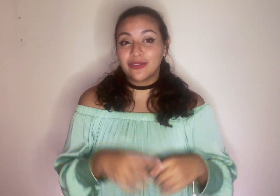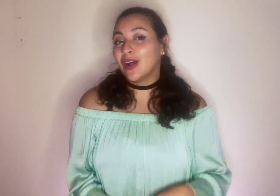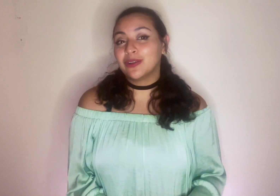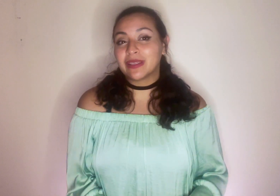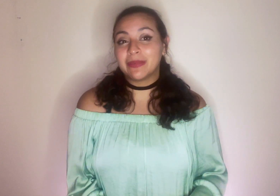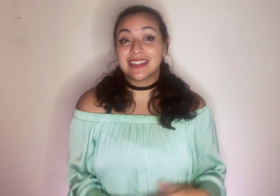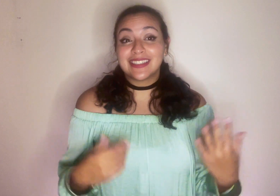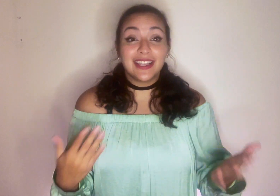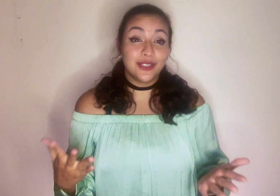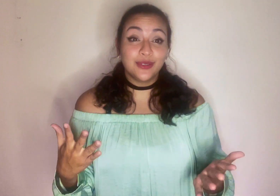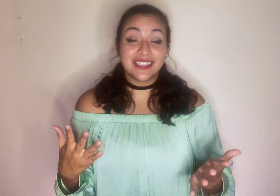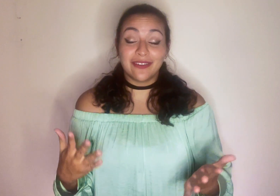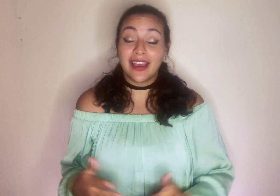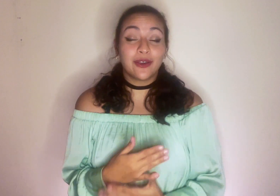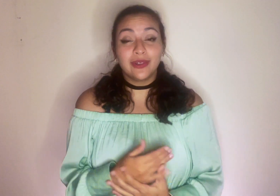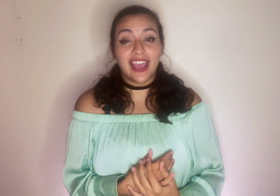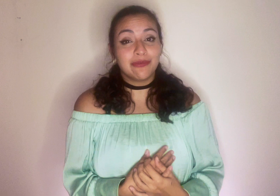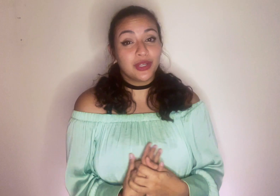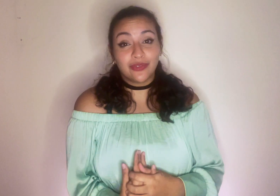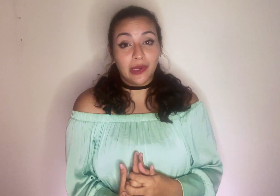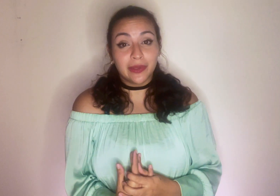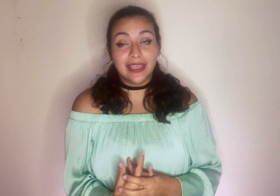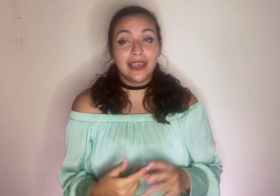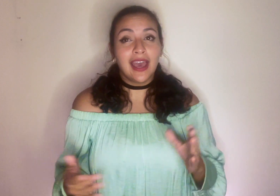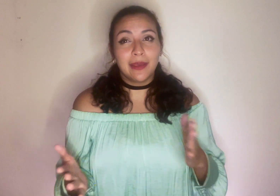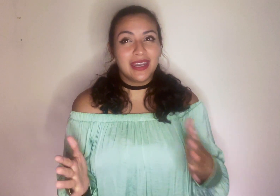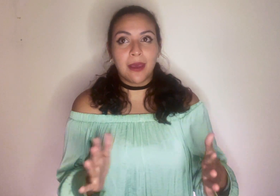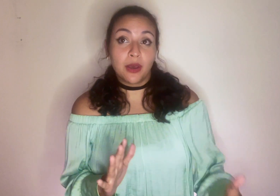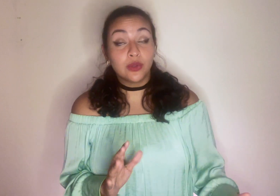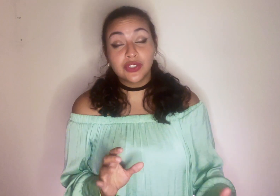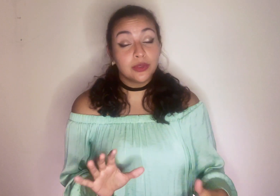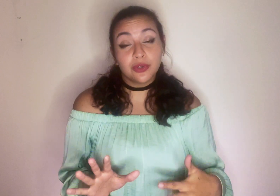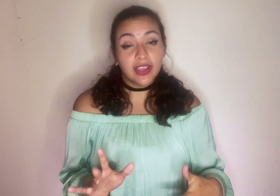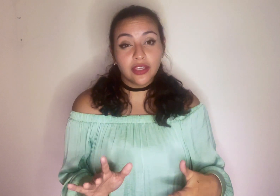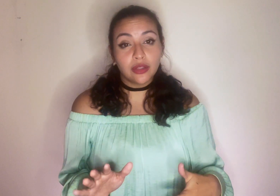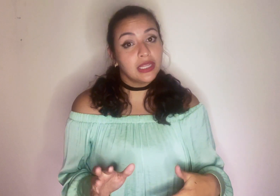sure to follow me because I do stuff I go live pretty frequently I may not post super regularly